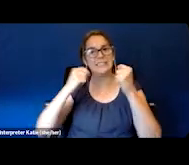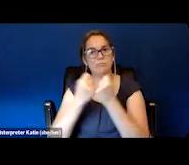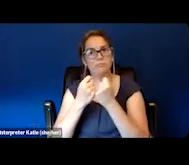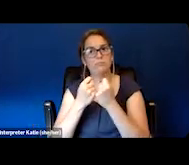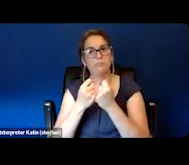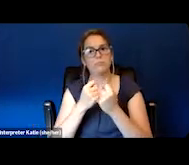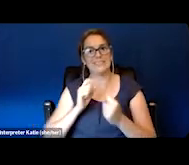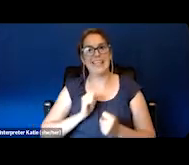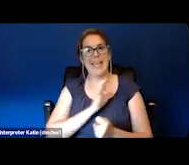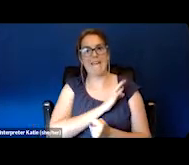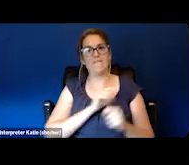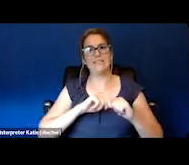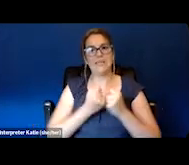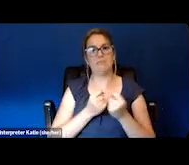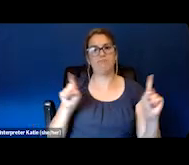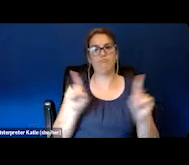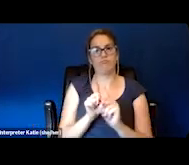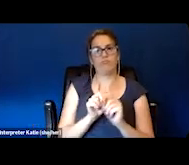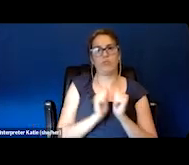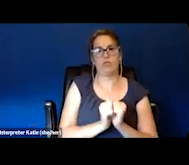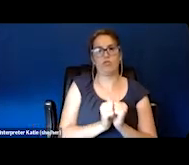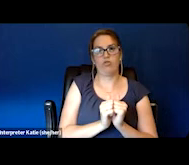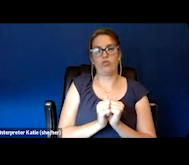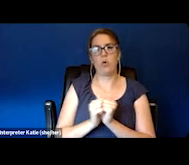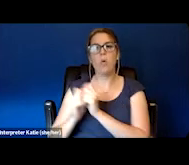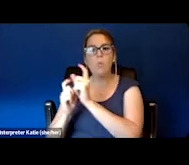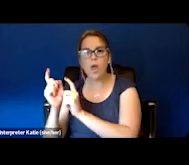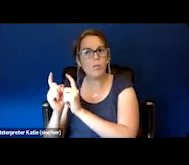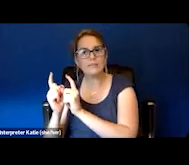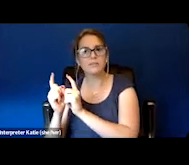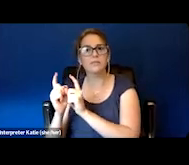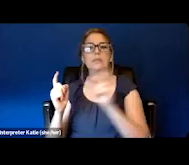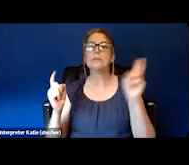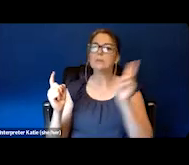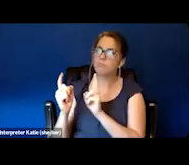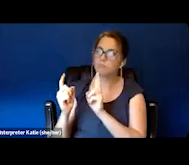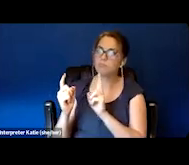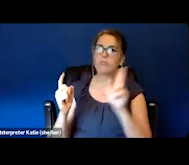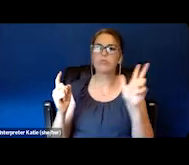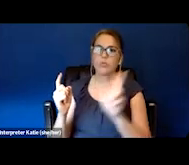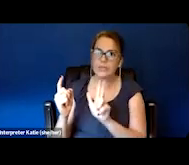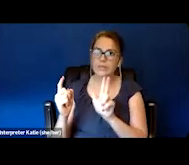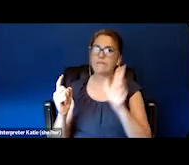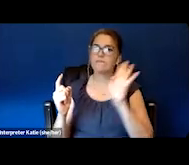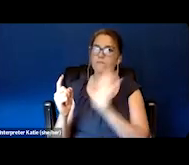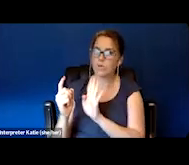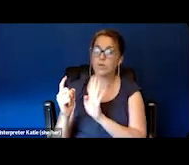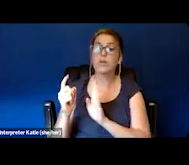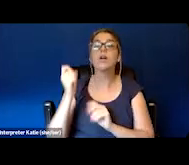And it's really good to not meet in a person's tent, 'cause that's their house, that's their home,